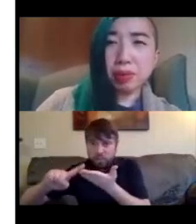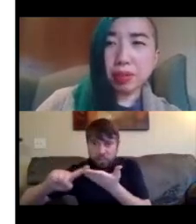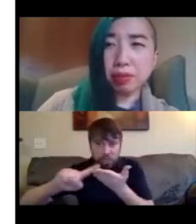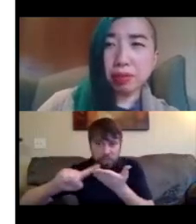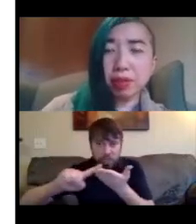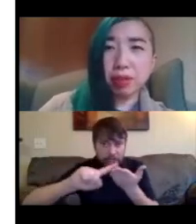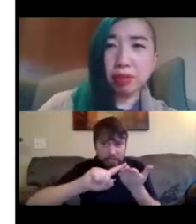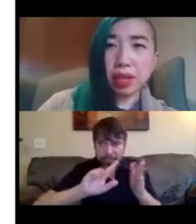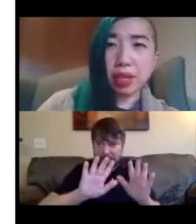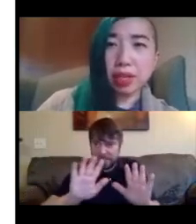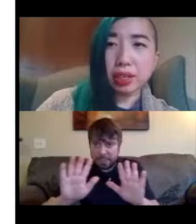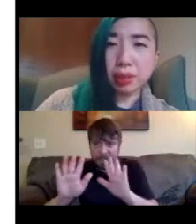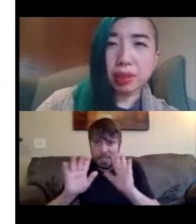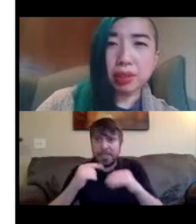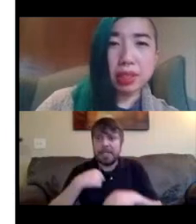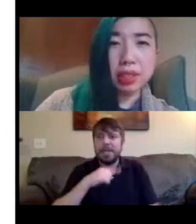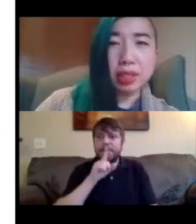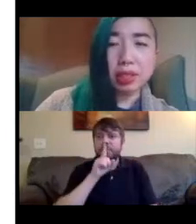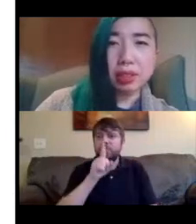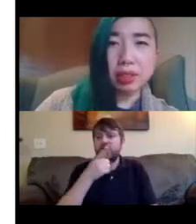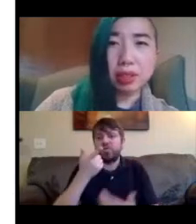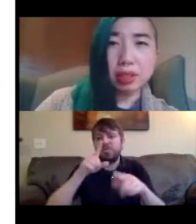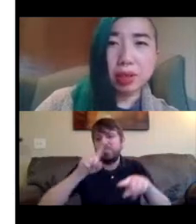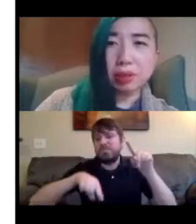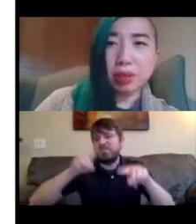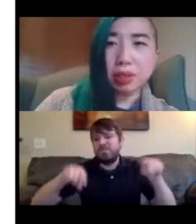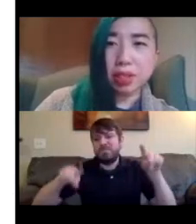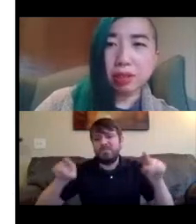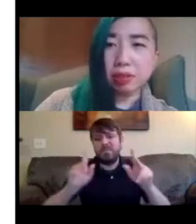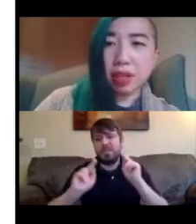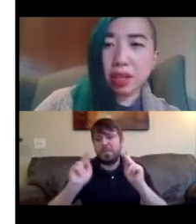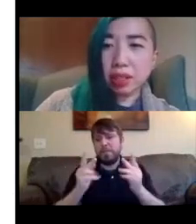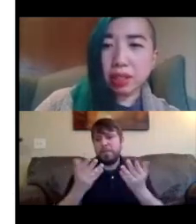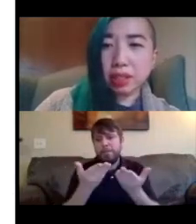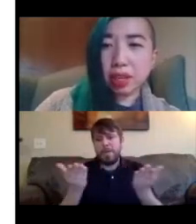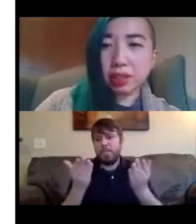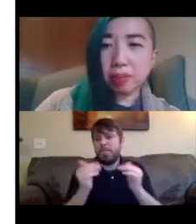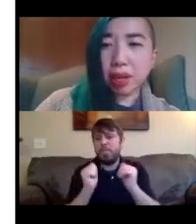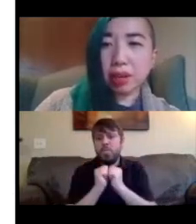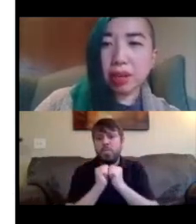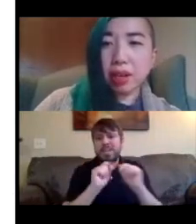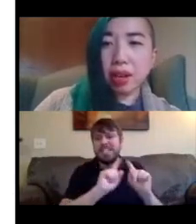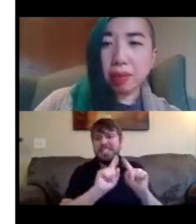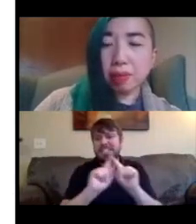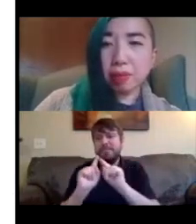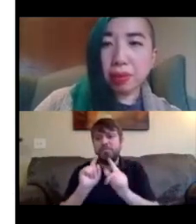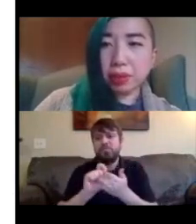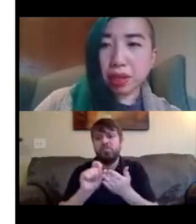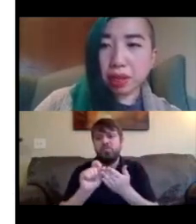different writing experiences in the group--I just want to see if this is a concept that folks are--I